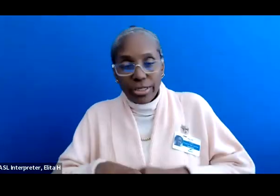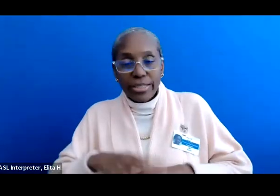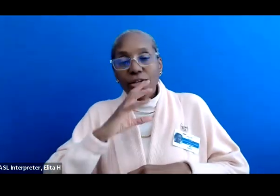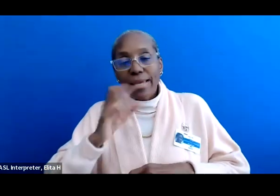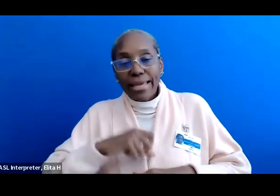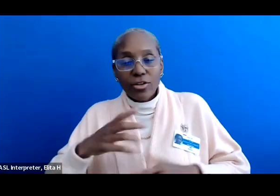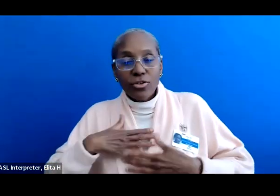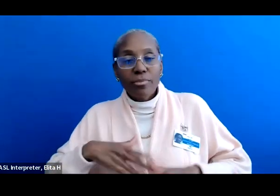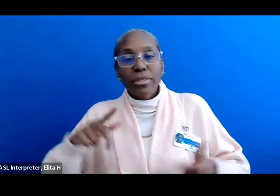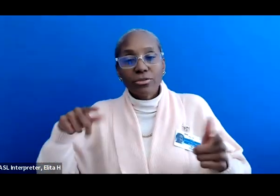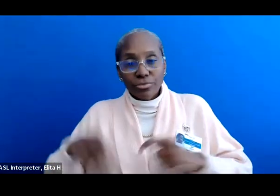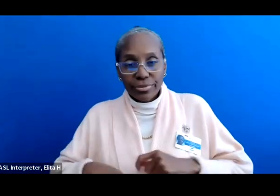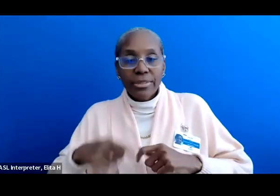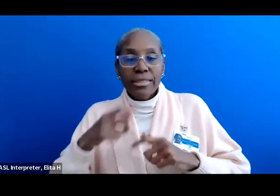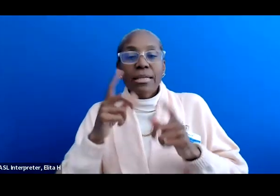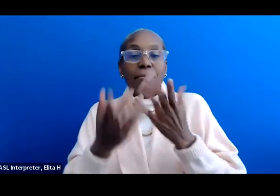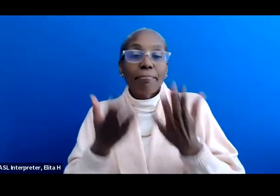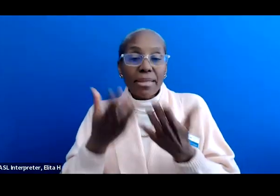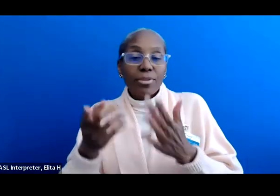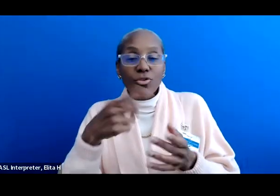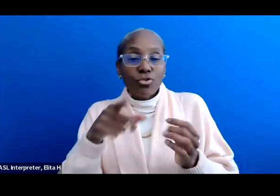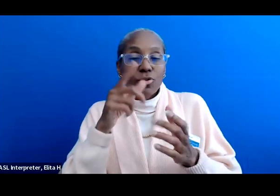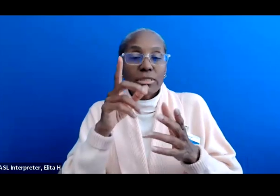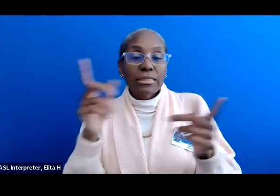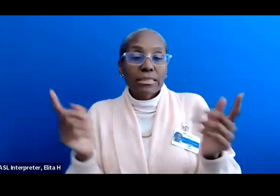It could be that maybe you're developing a pressure injury or